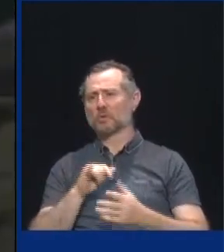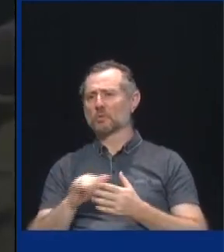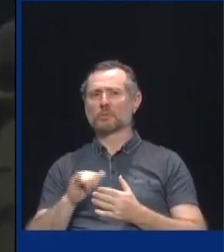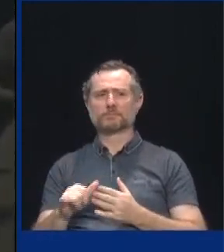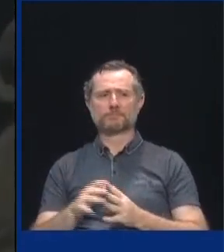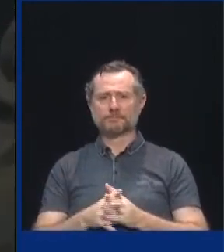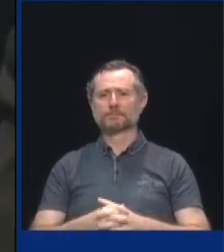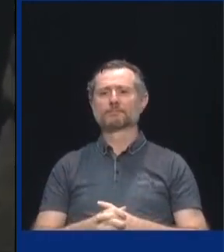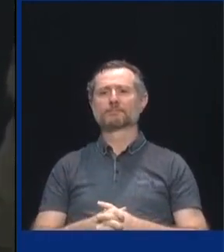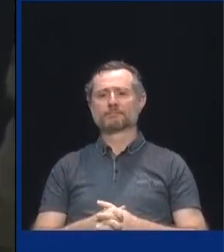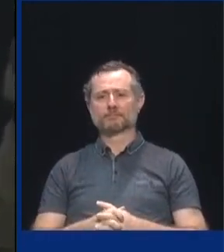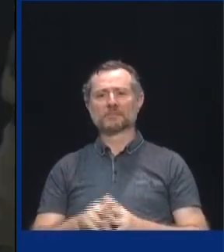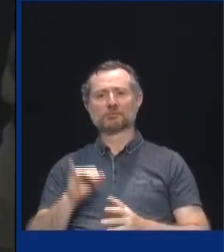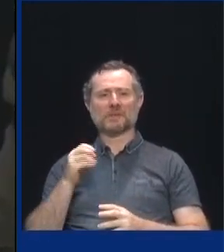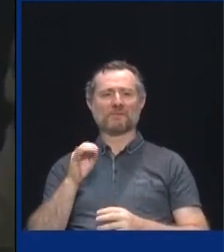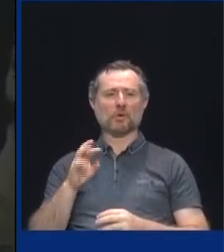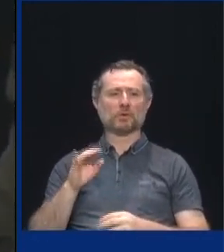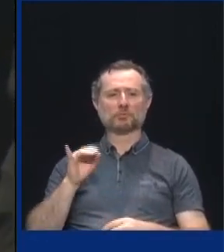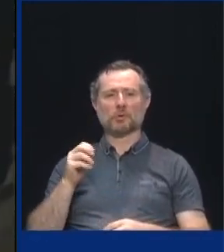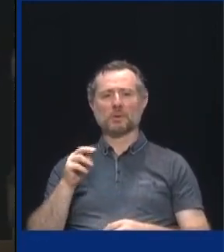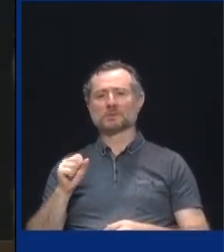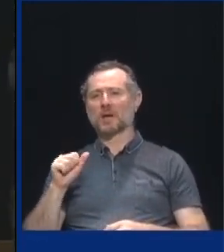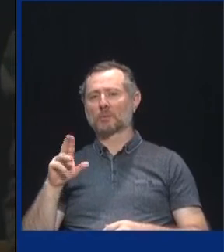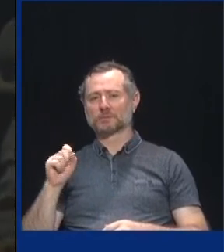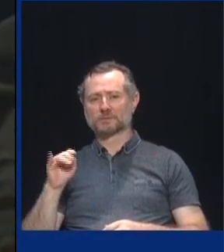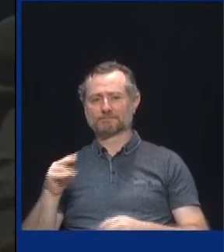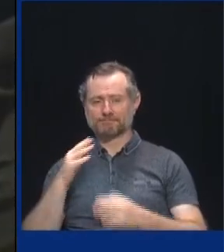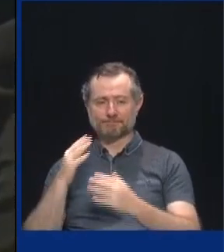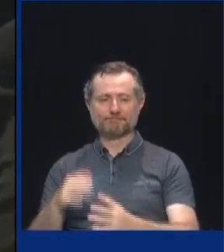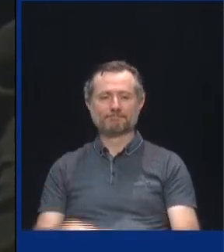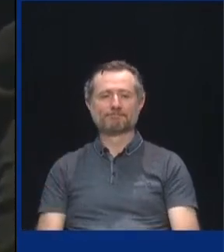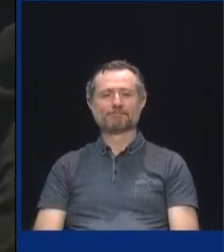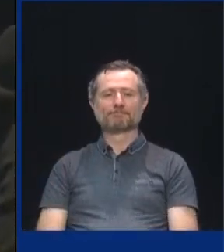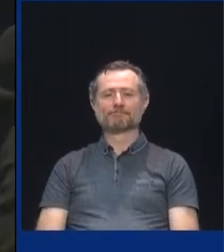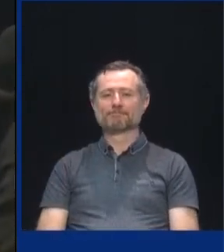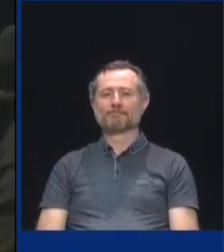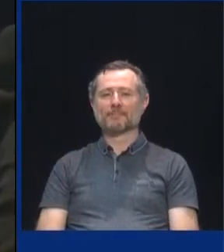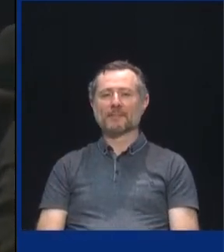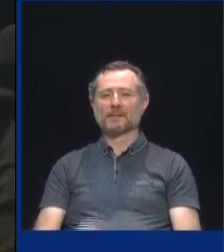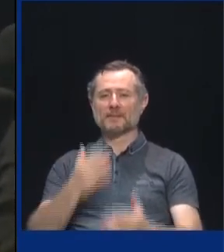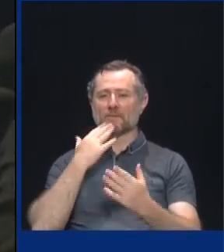CRITICAL SITUATIONS IN HER LEADERSHIP HAS ALWAYS SHOWN NEW YORK A LIGHT. JENNIFER JONES AUSTIN. THANK YOU.